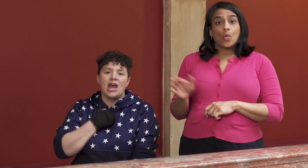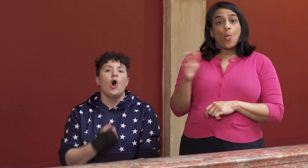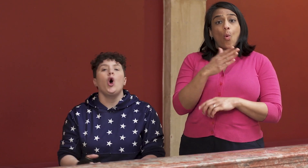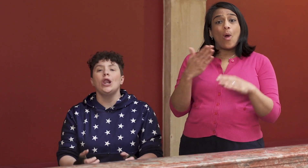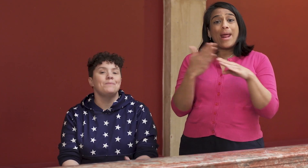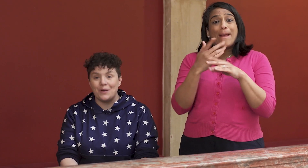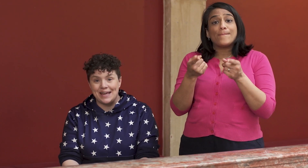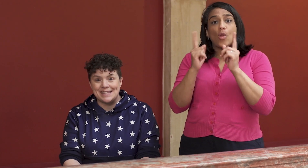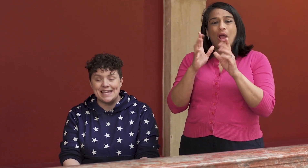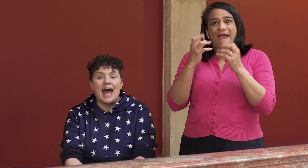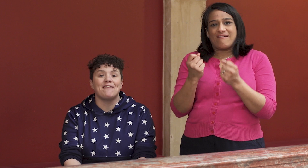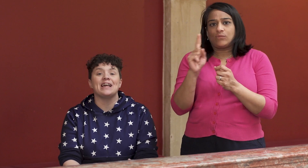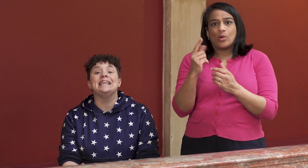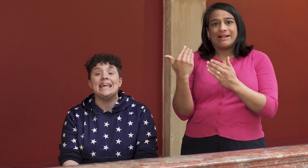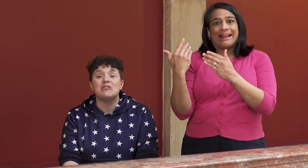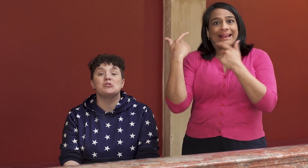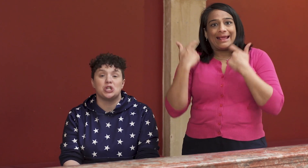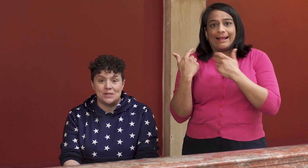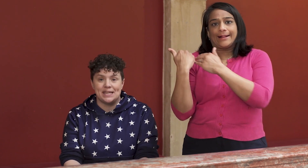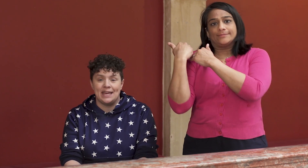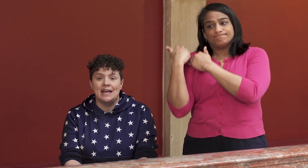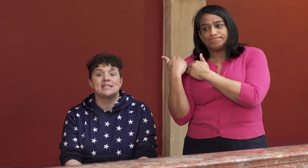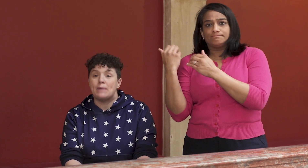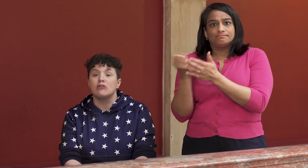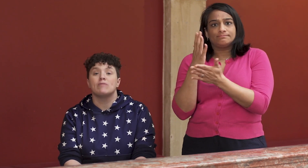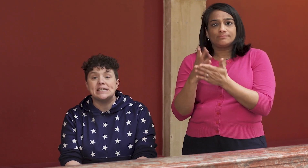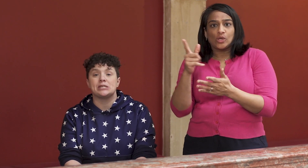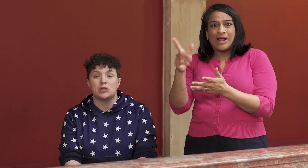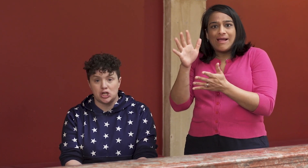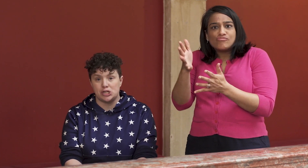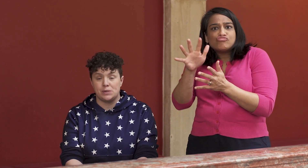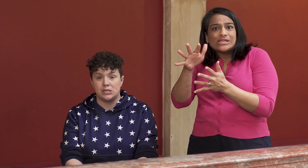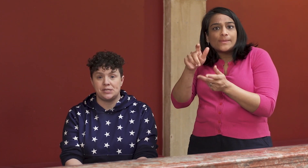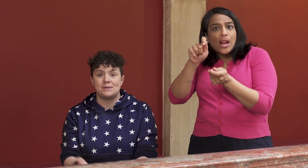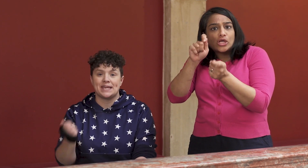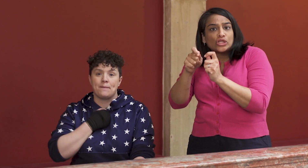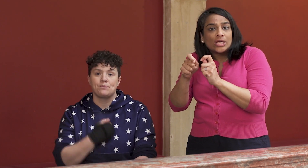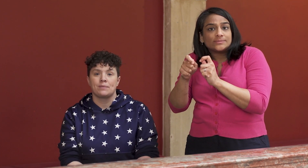All employers have a legal duty to make reasonable adjustments. biscuit